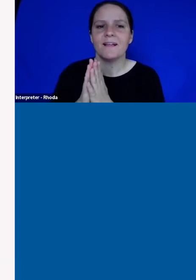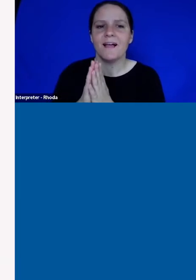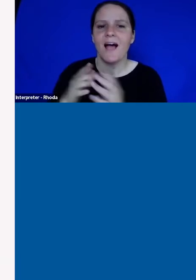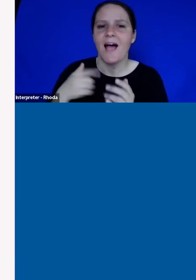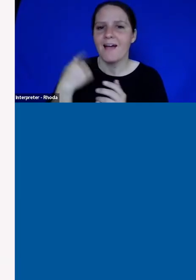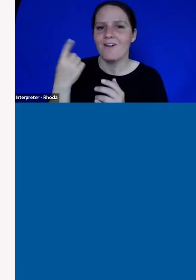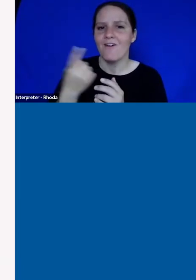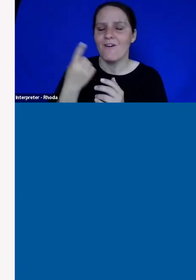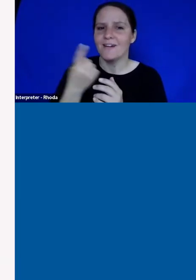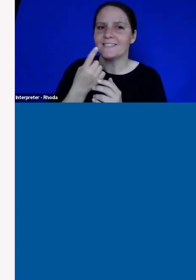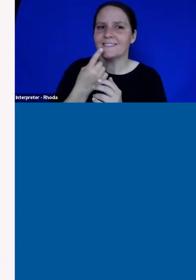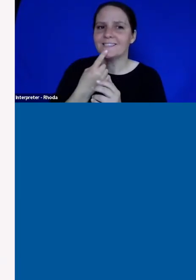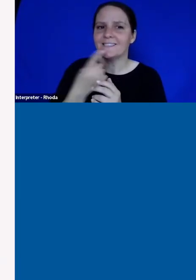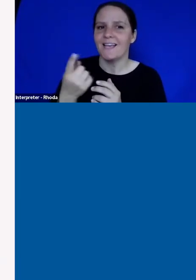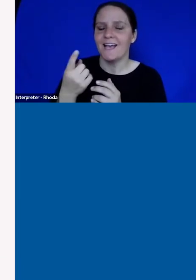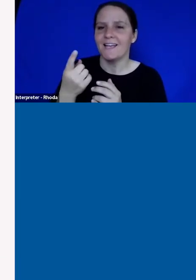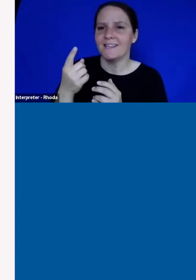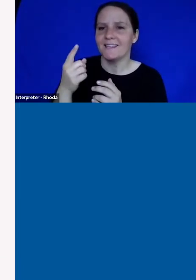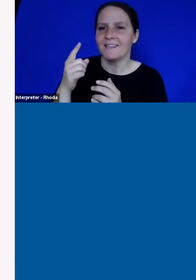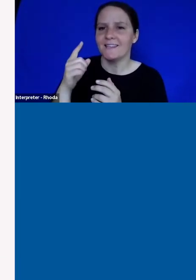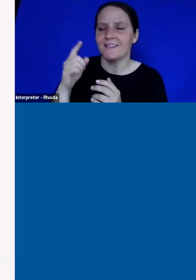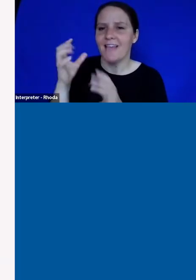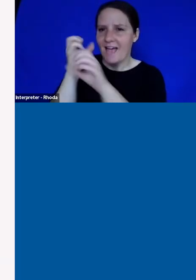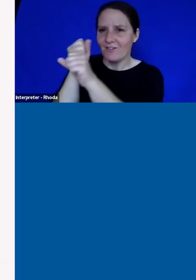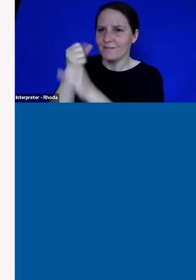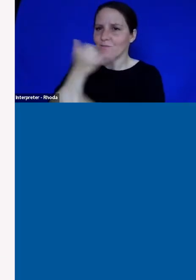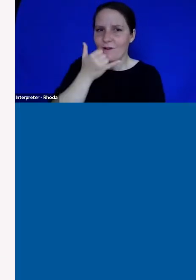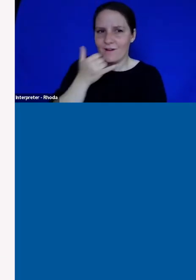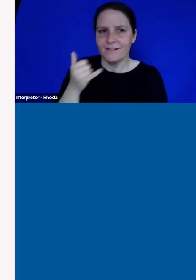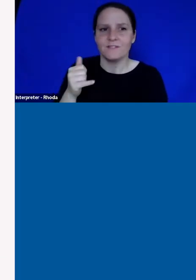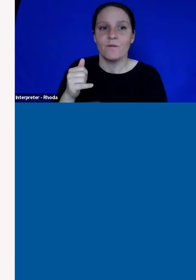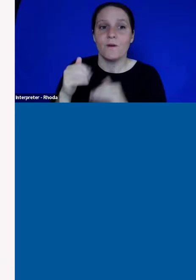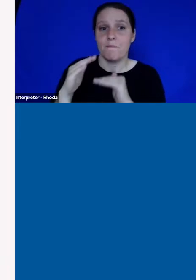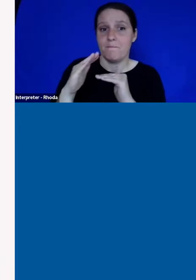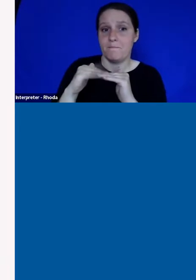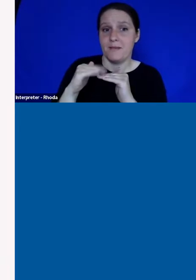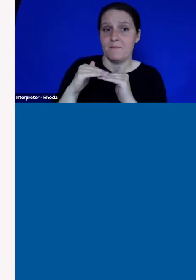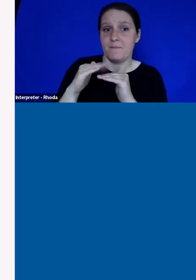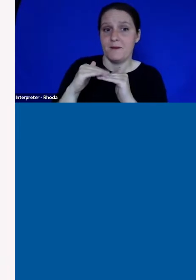my whole presentation career. So for minimum spacing, which is all based on the font size,